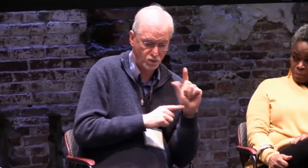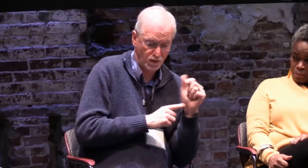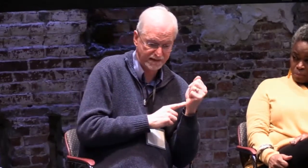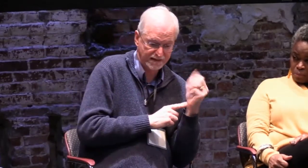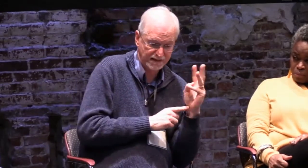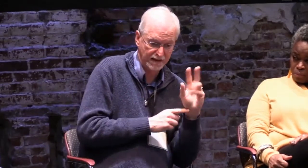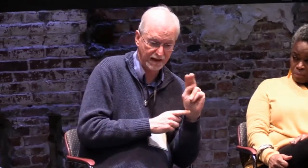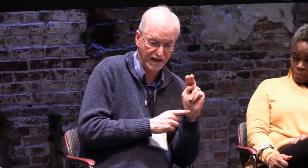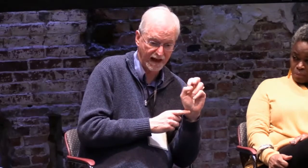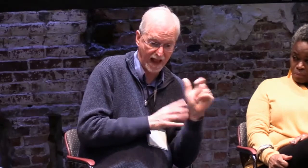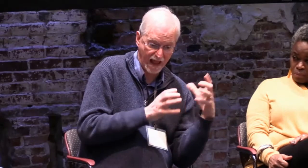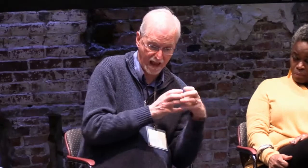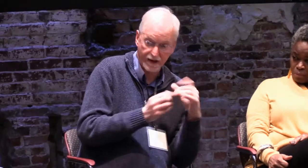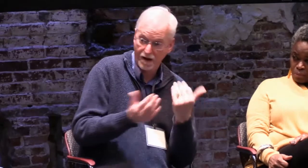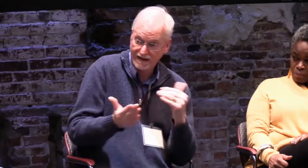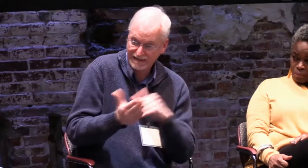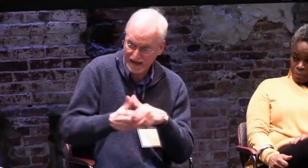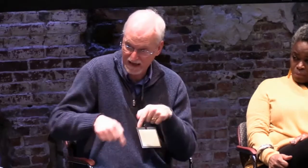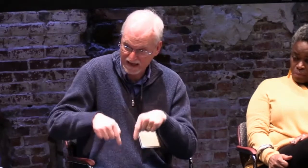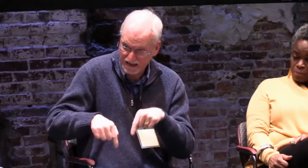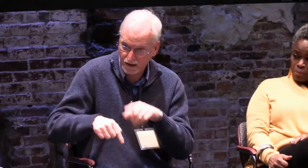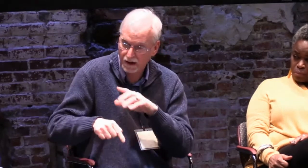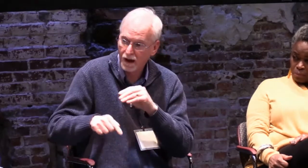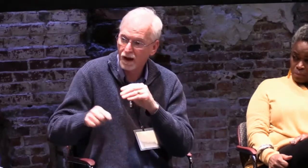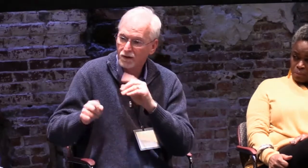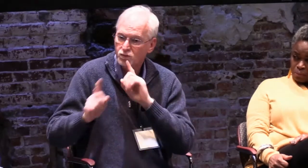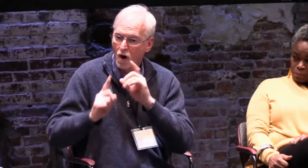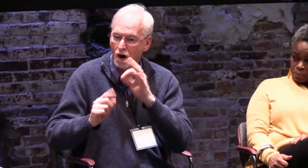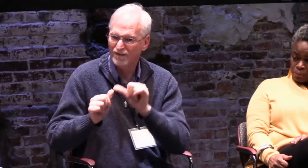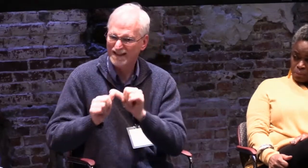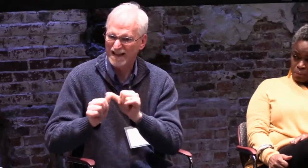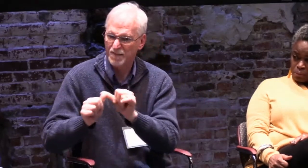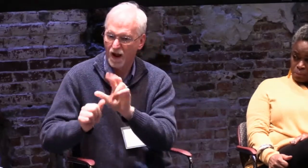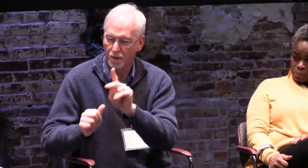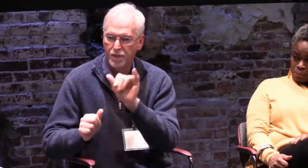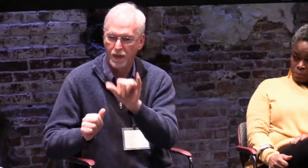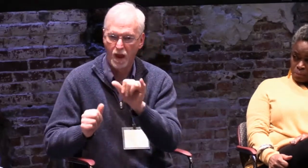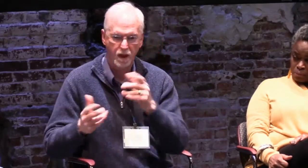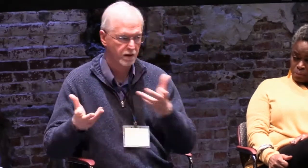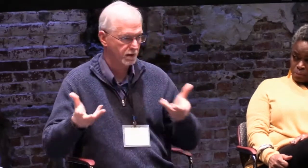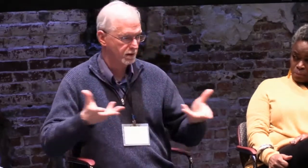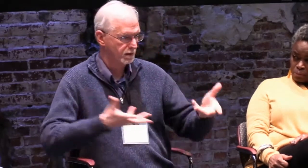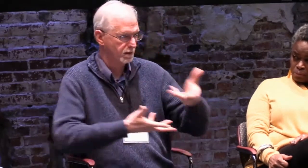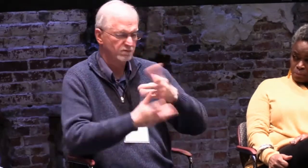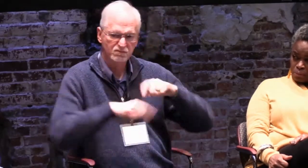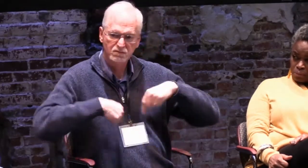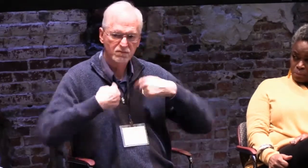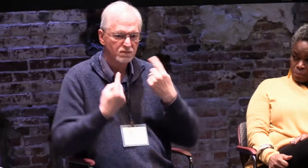and sharing with each other. So when we think about the time that I was involved with data, and we talk about how we're stepping up